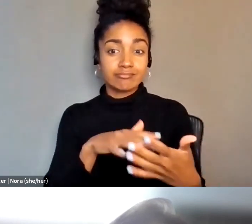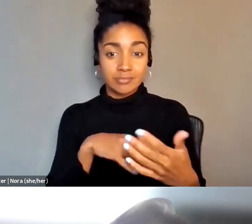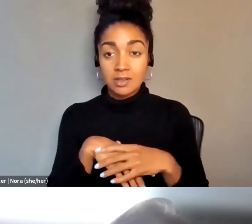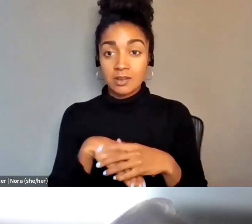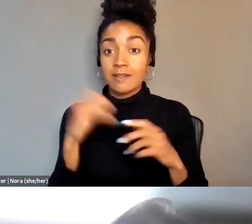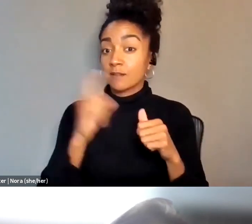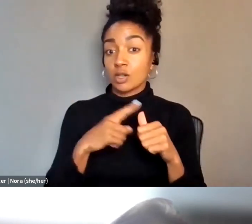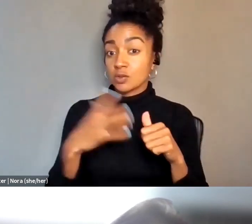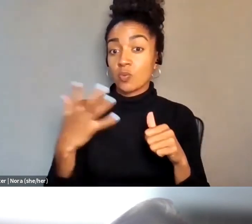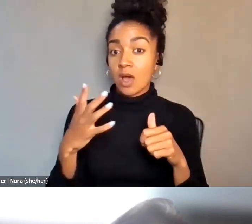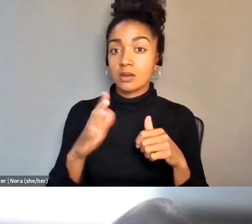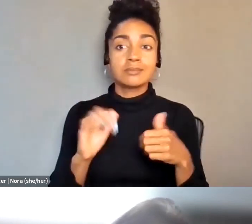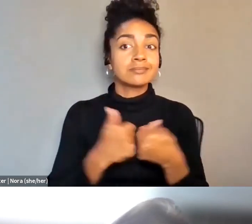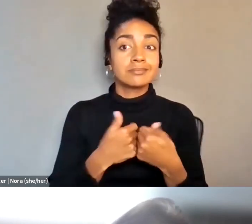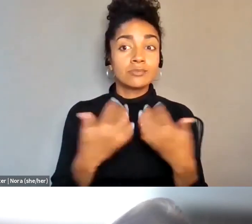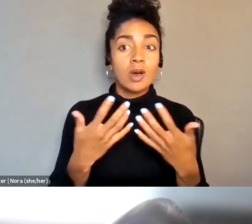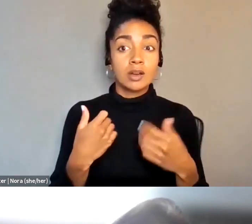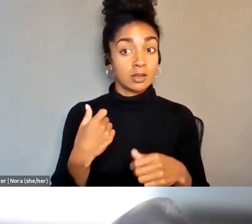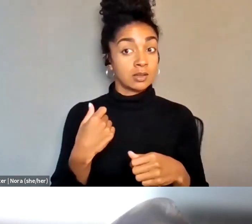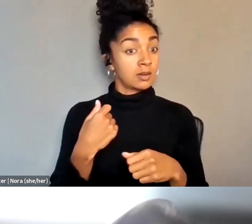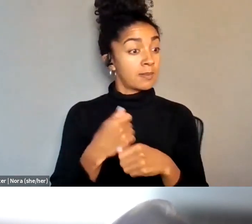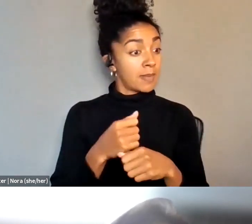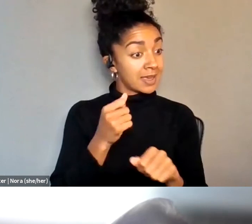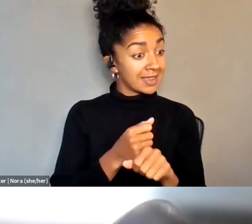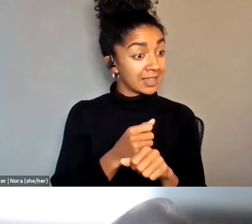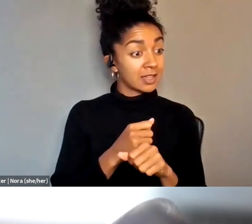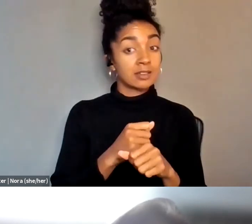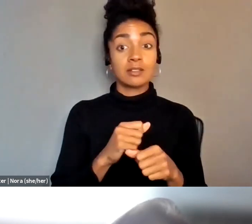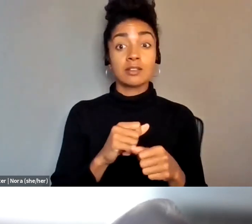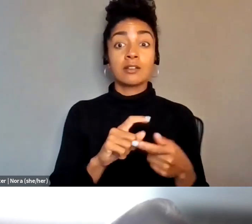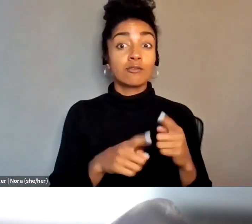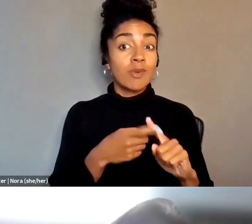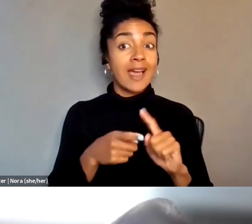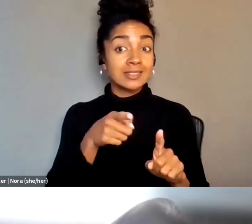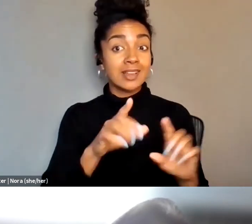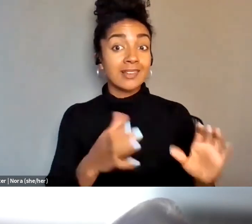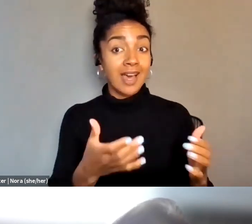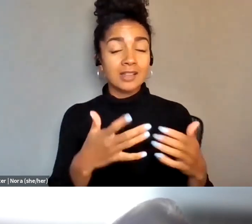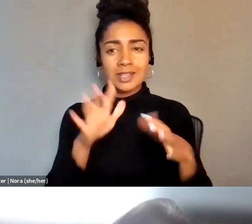from secondary School to high school.